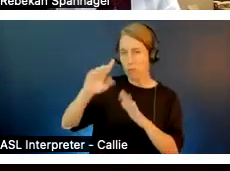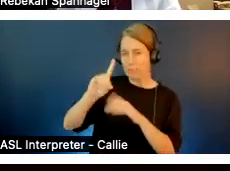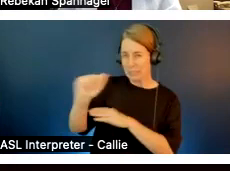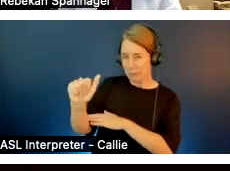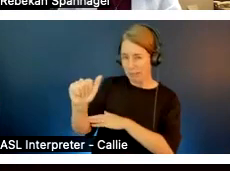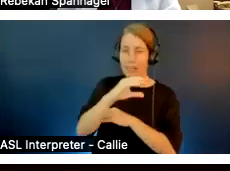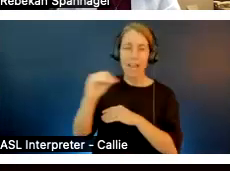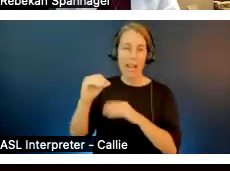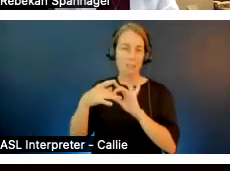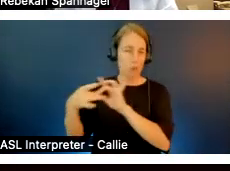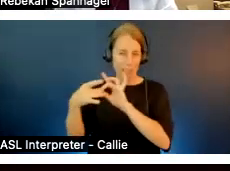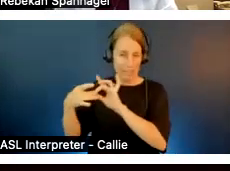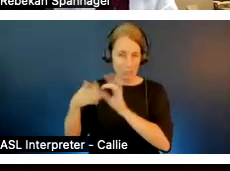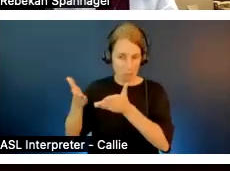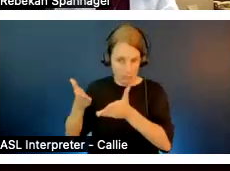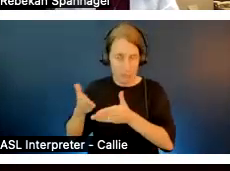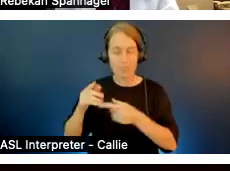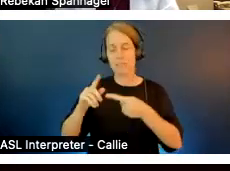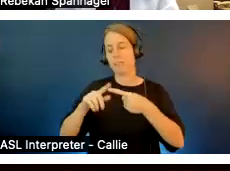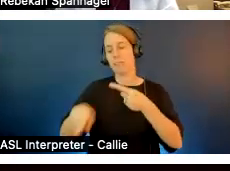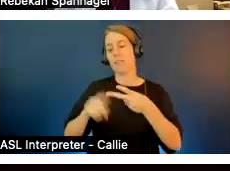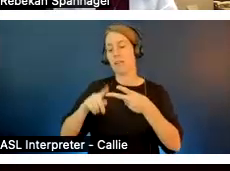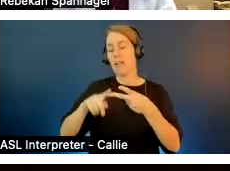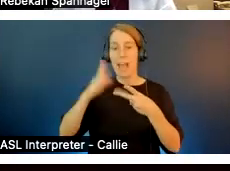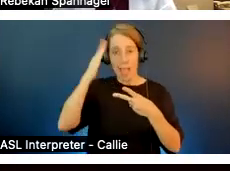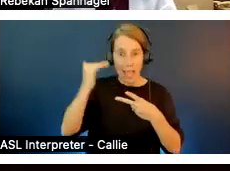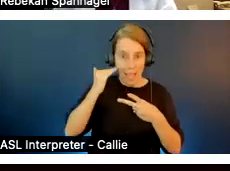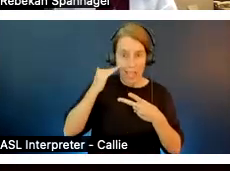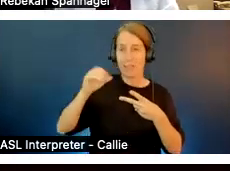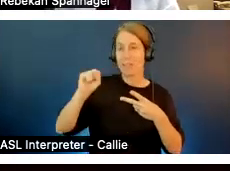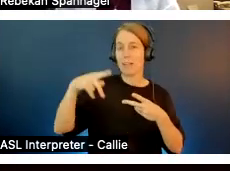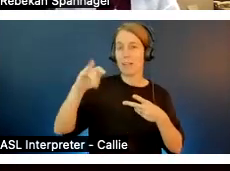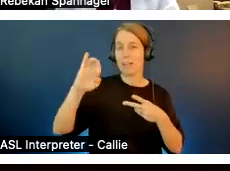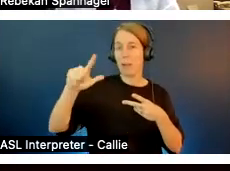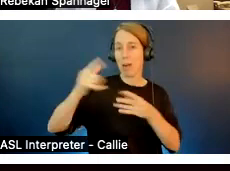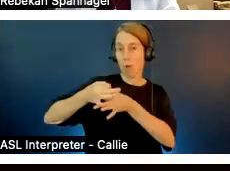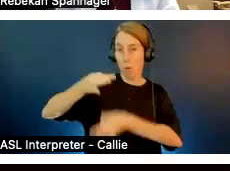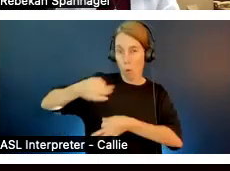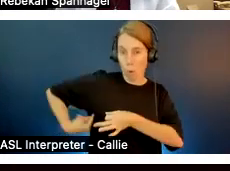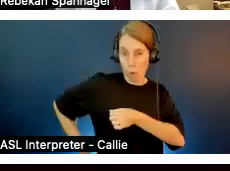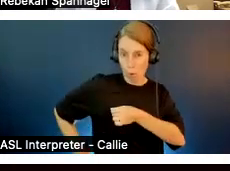and the head and spinal cord injury waivers are all designed to provide services to those specific